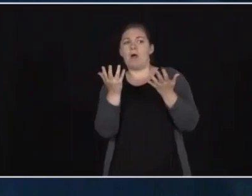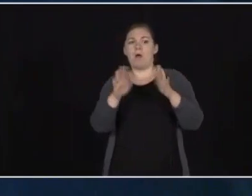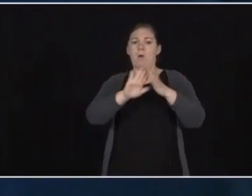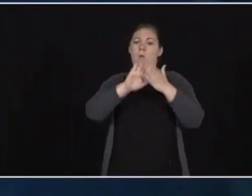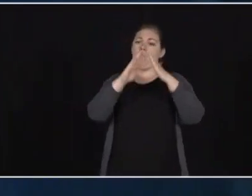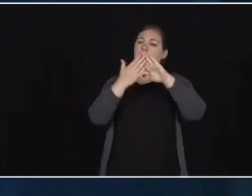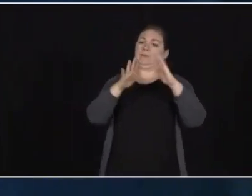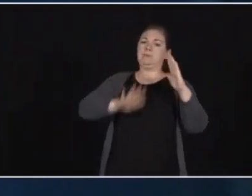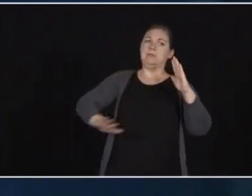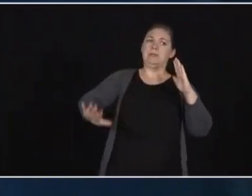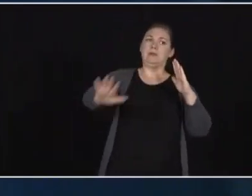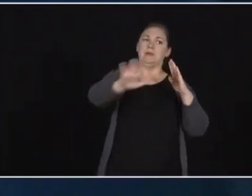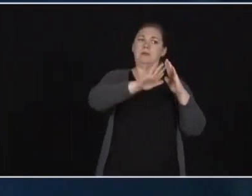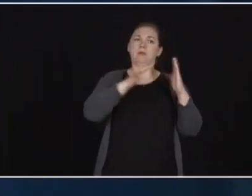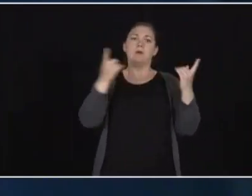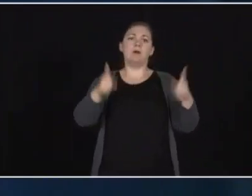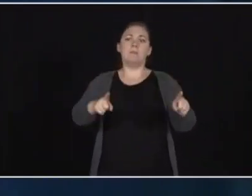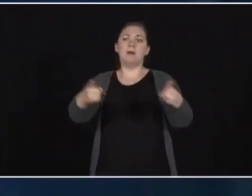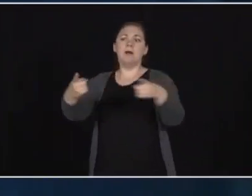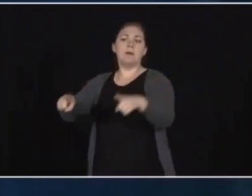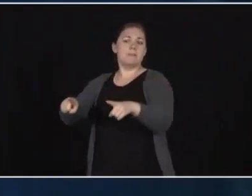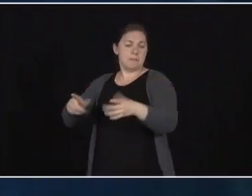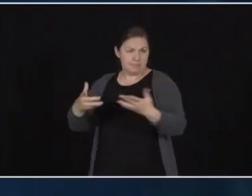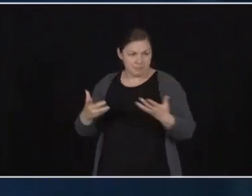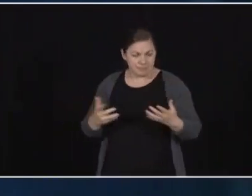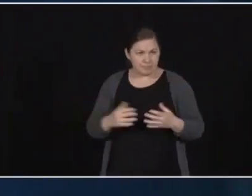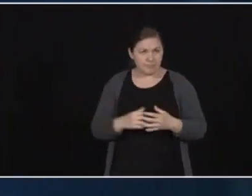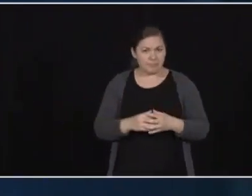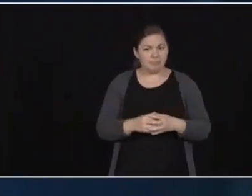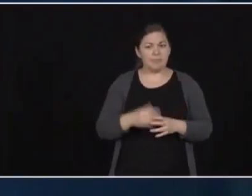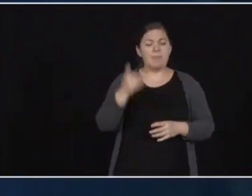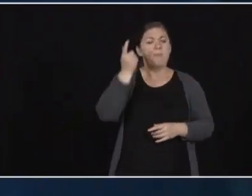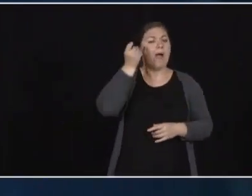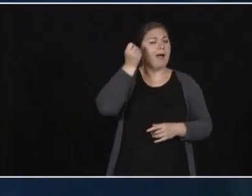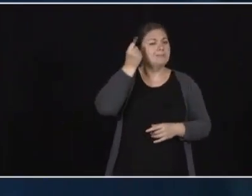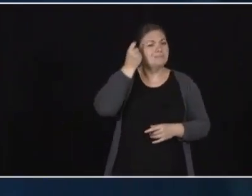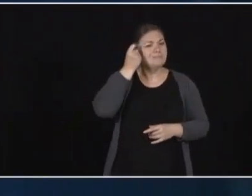This is what is often described as surveillance testing. The reality is it is testing at a moment in time